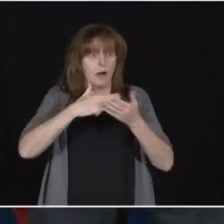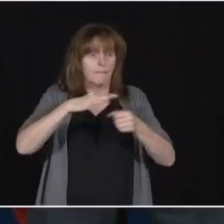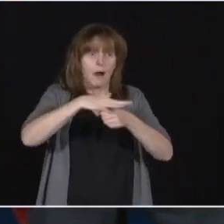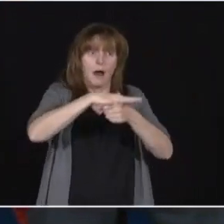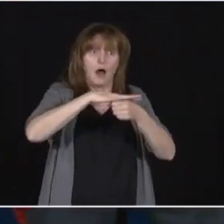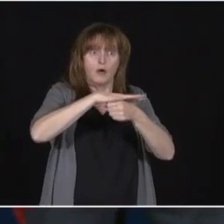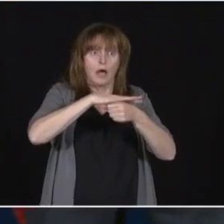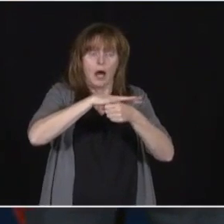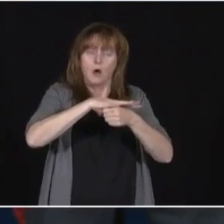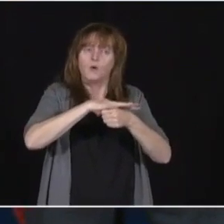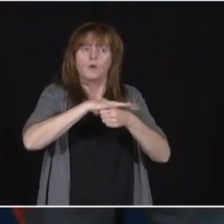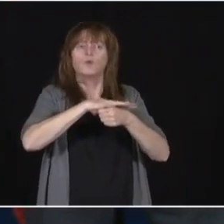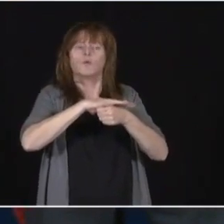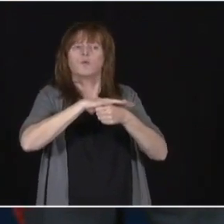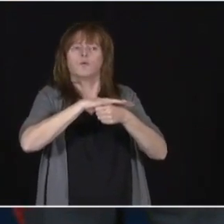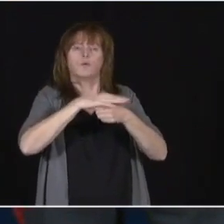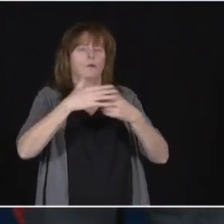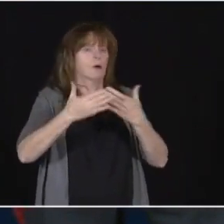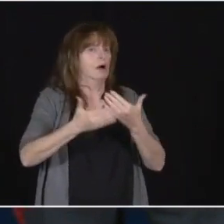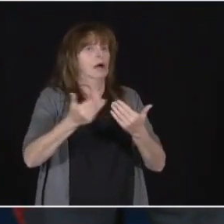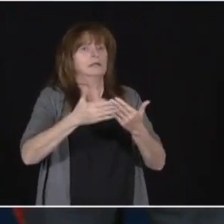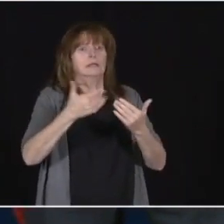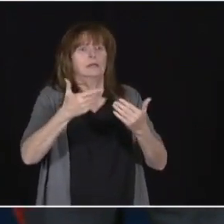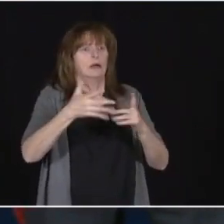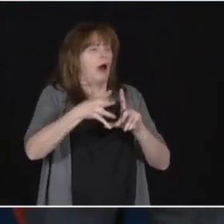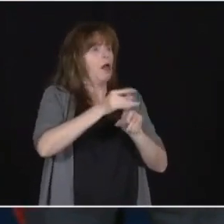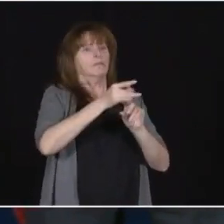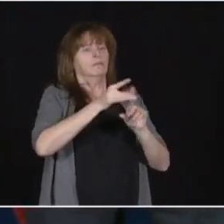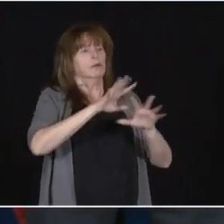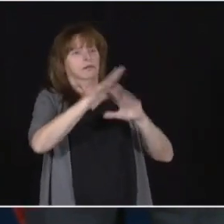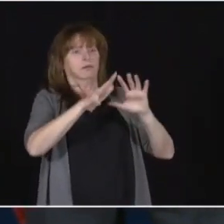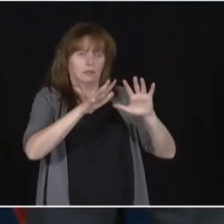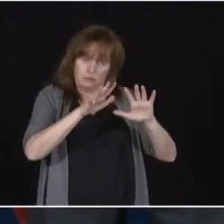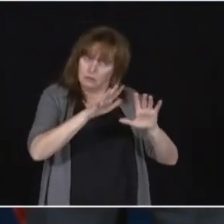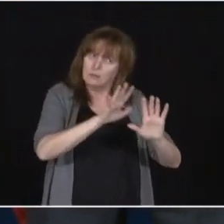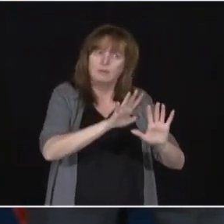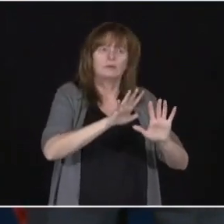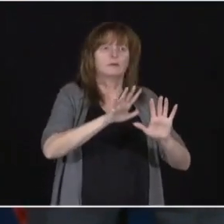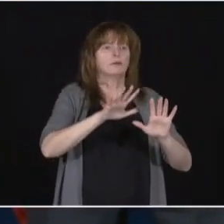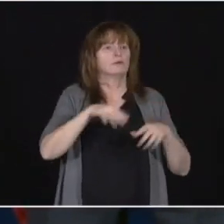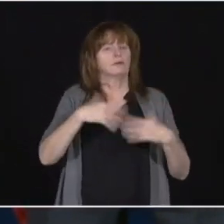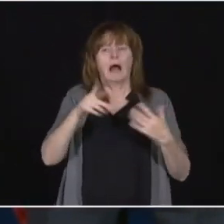like retirement homes, conquer population group homes, shelters and so on, and there are also a pockets of areas in Ontario